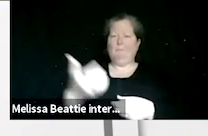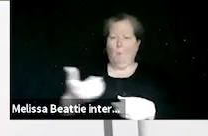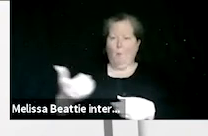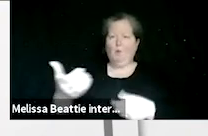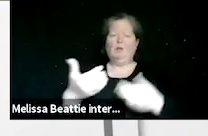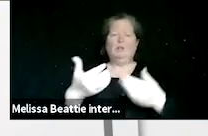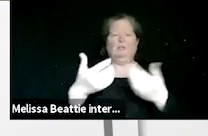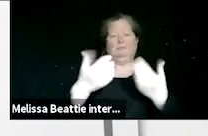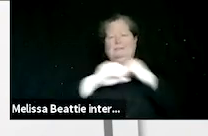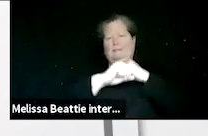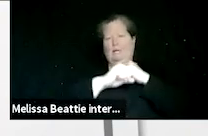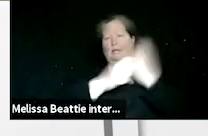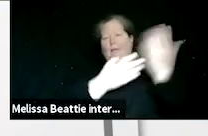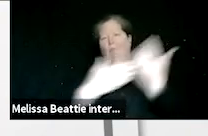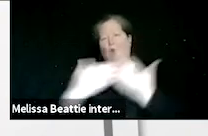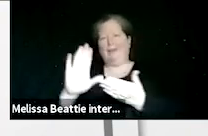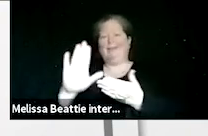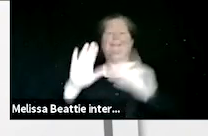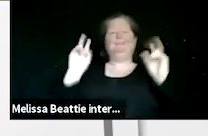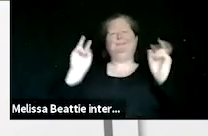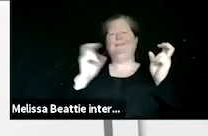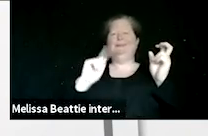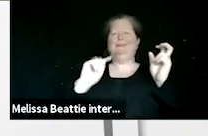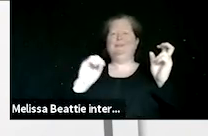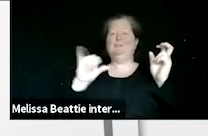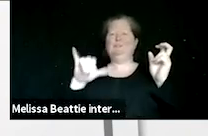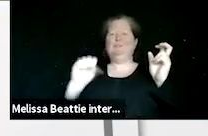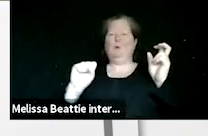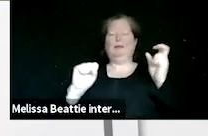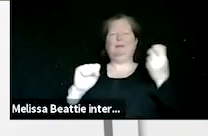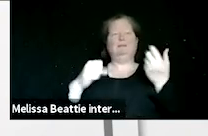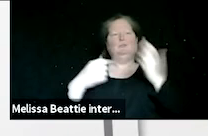Ben Woelk: The show them some of the old ways that people used to text and all of that sort